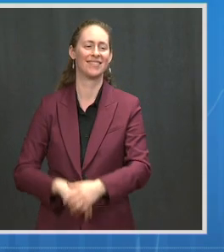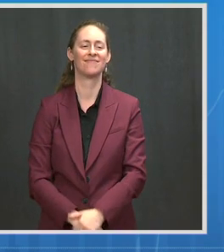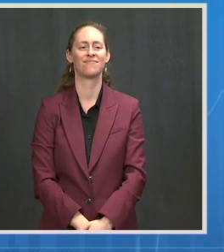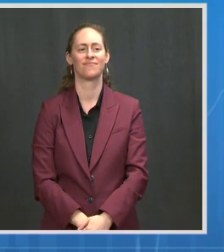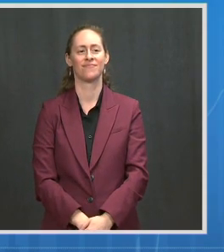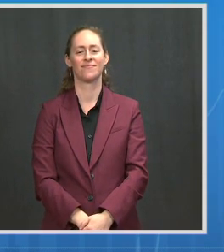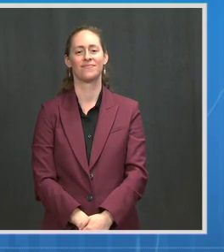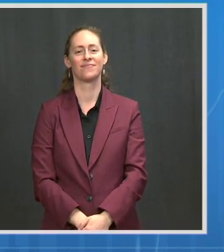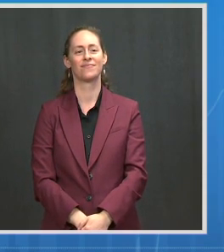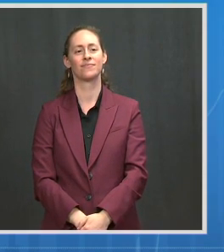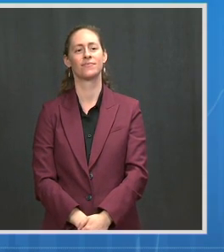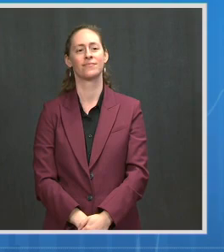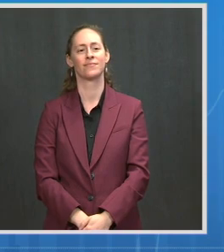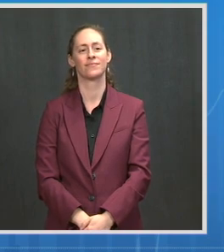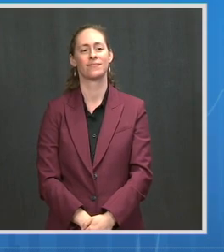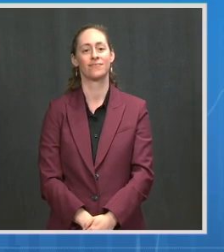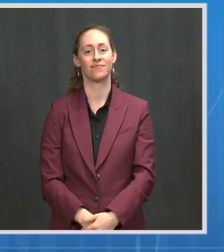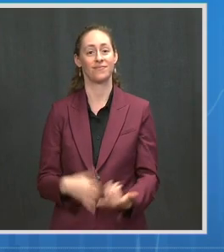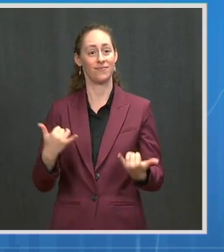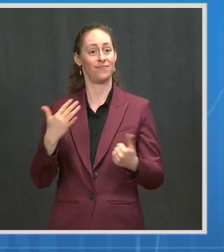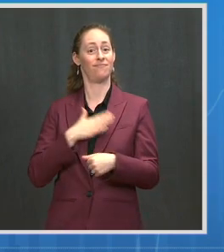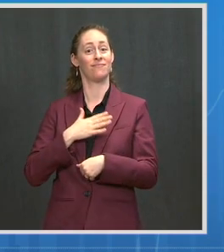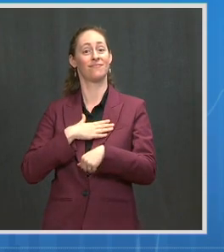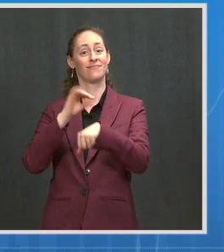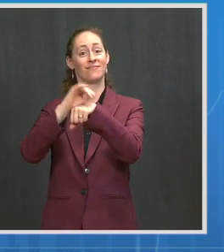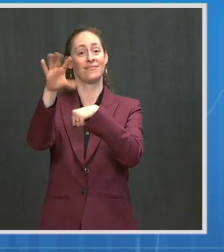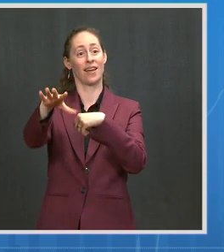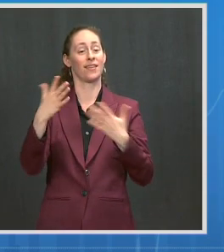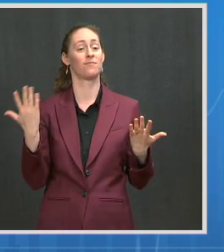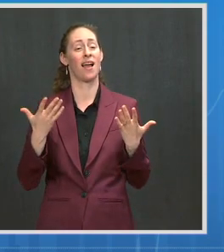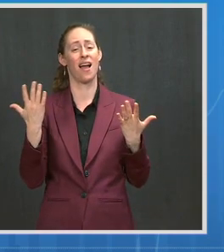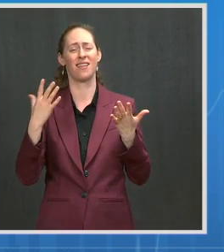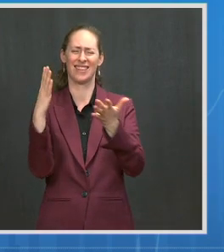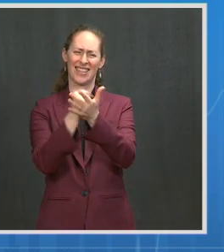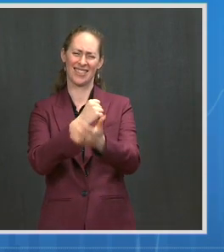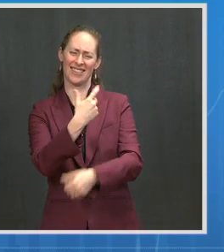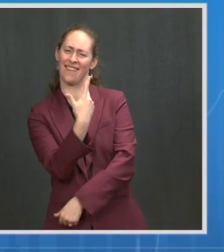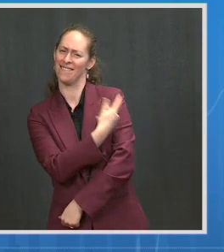"Get vaccinated." Whether you're a graduate, still in high school,